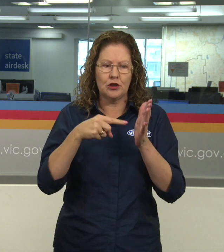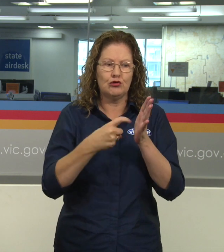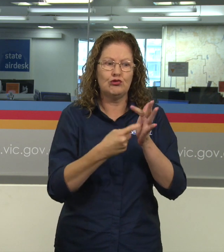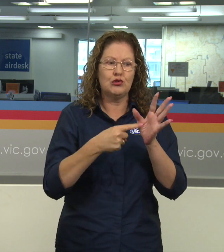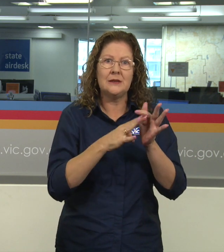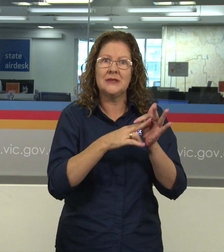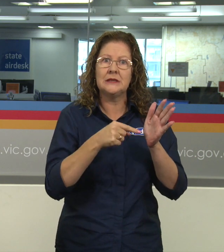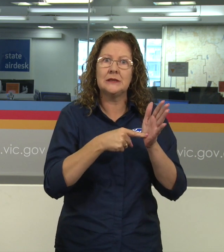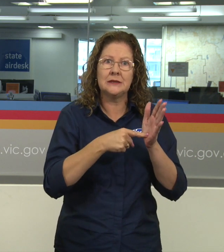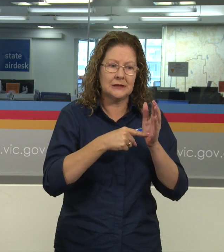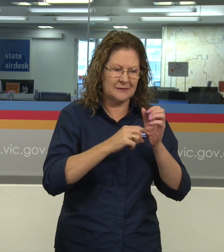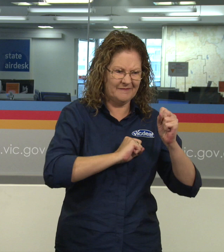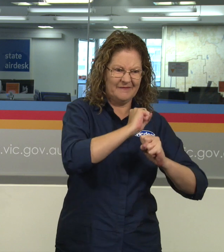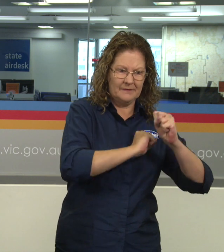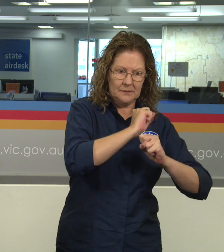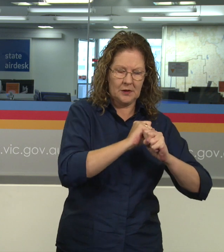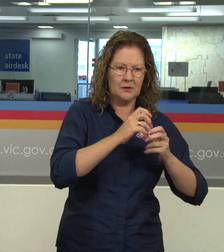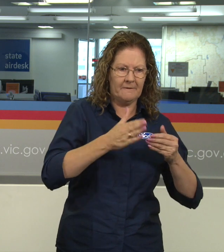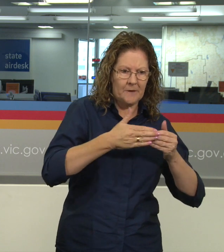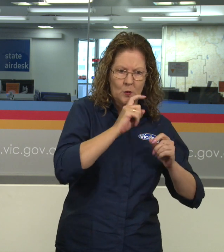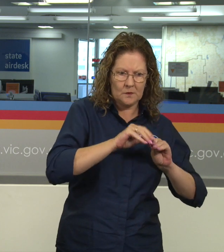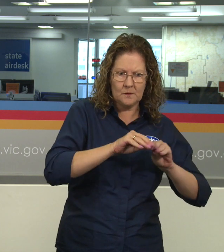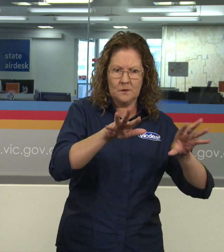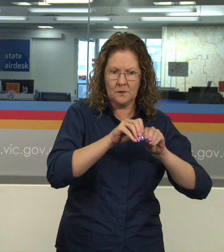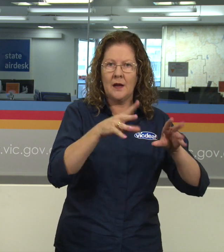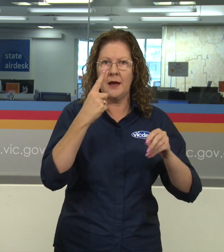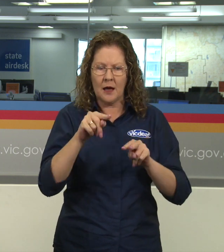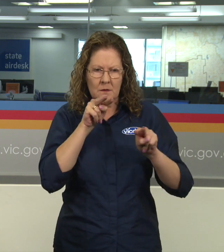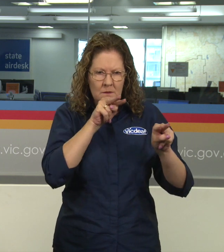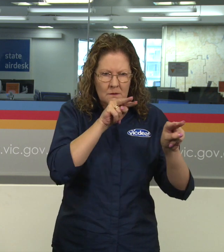And, the water corporation staff are well connected into the incident control centres.